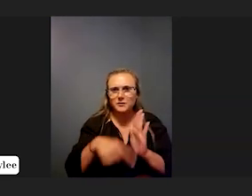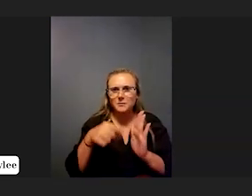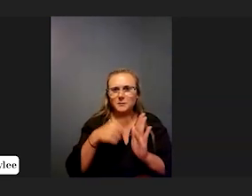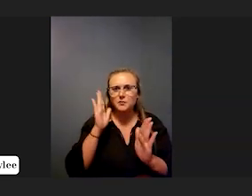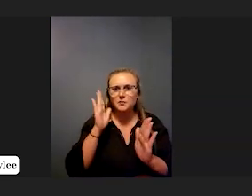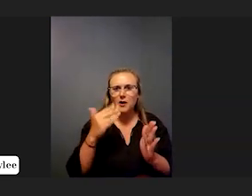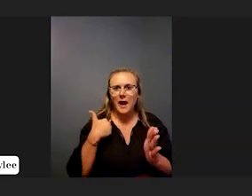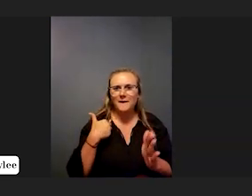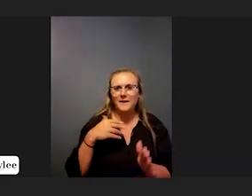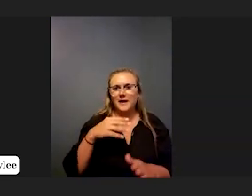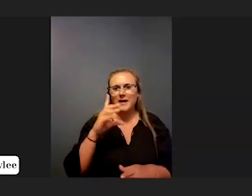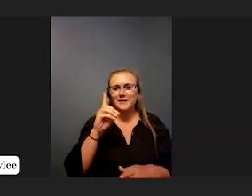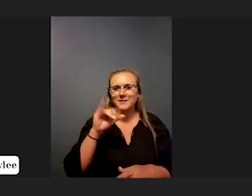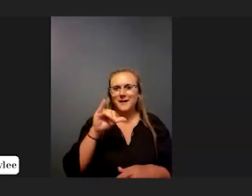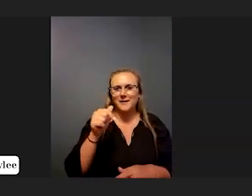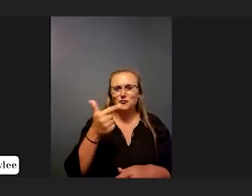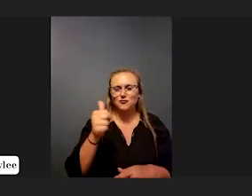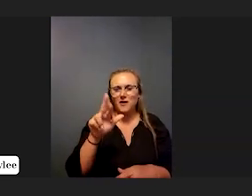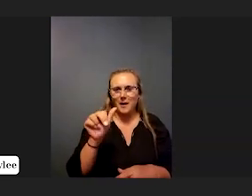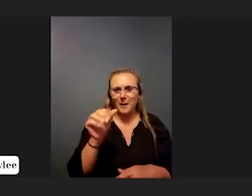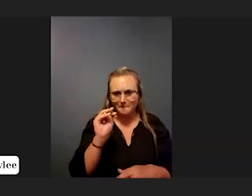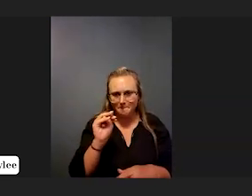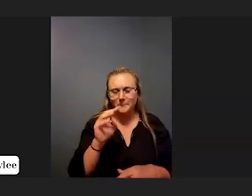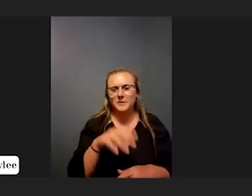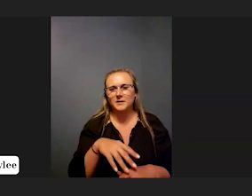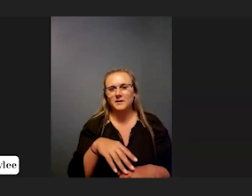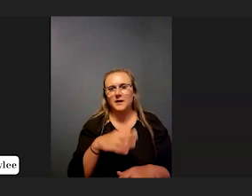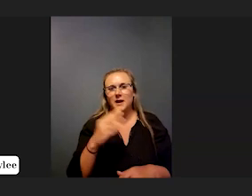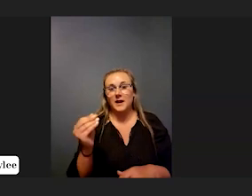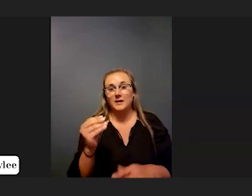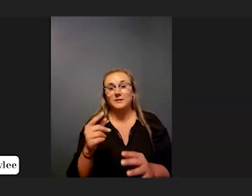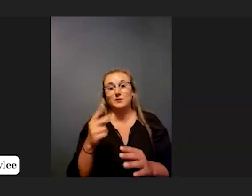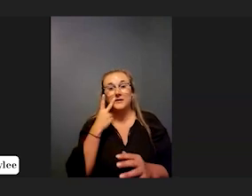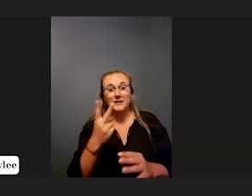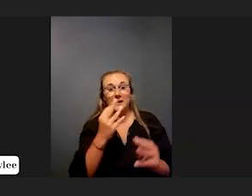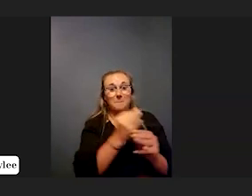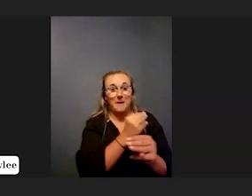We saw that math and science content is translated very differently related to some things.